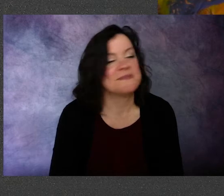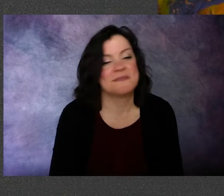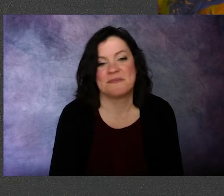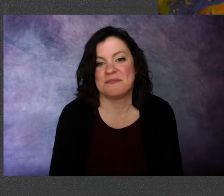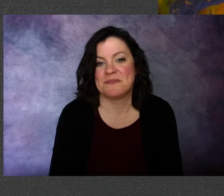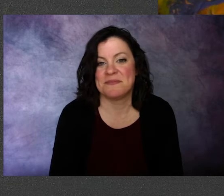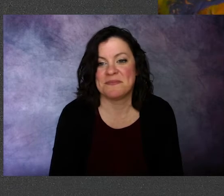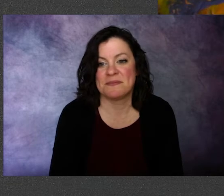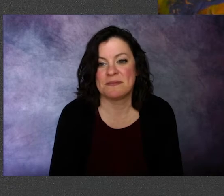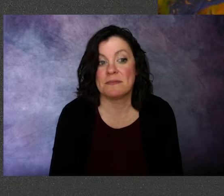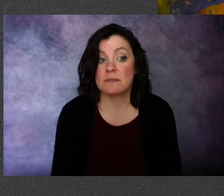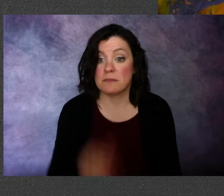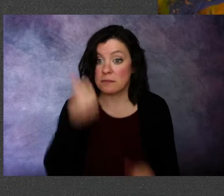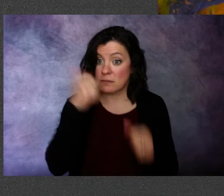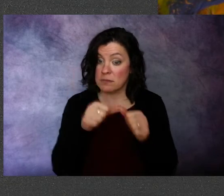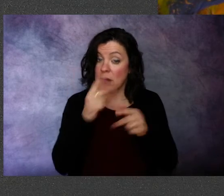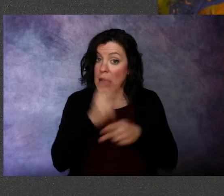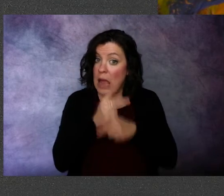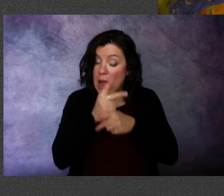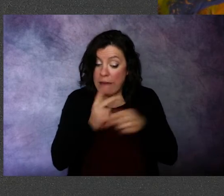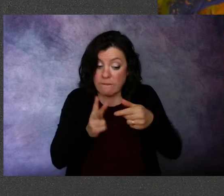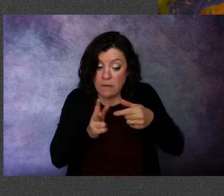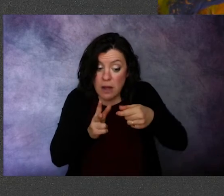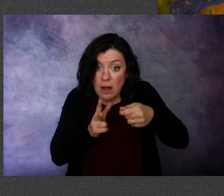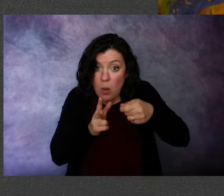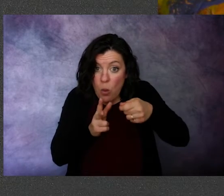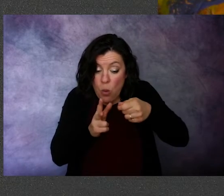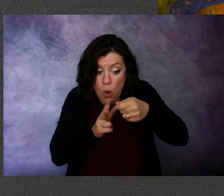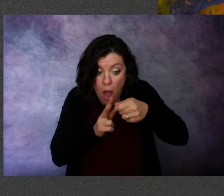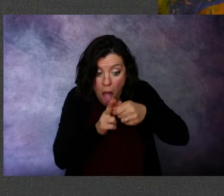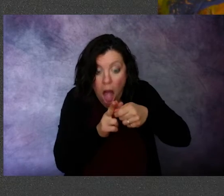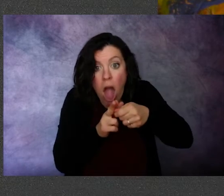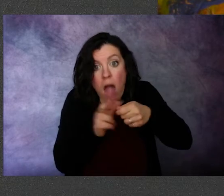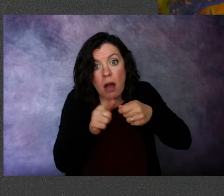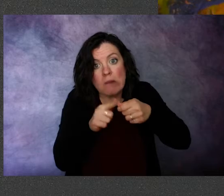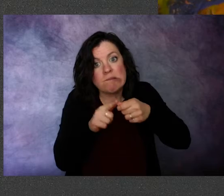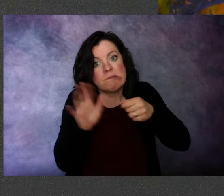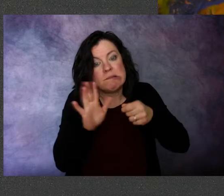Watch your fingers very carefully. Open, shut, open, shut.